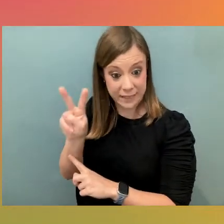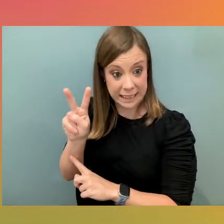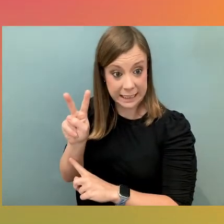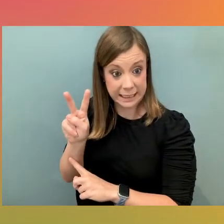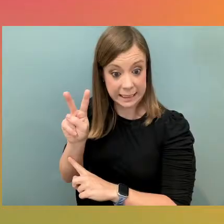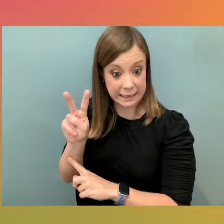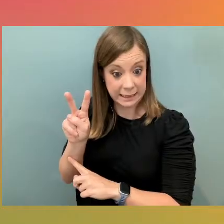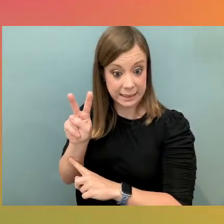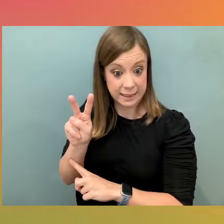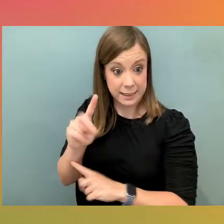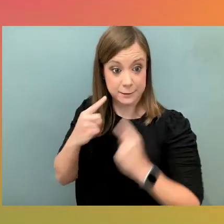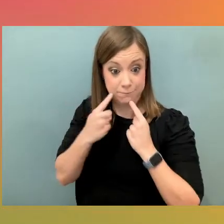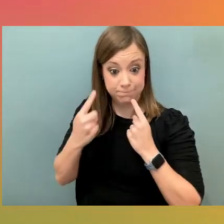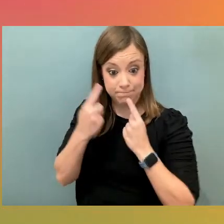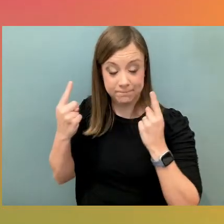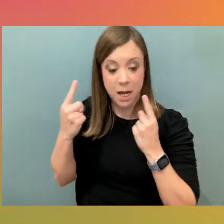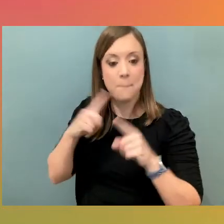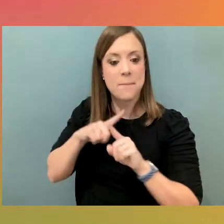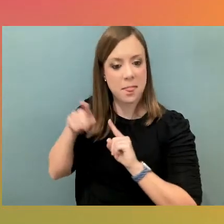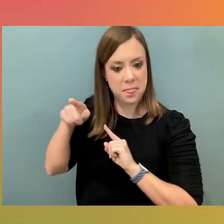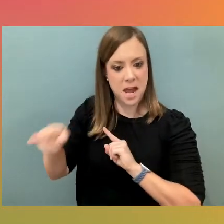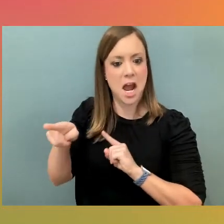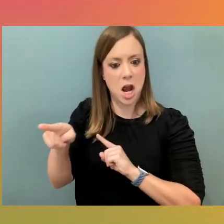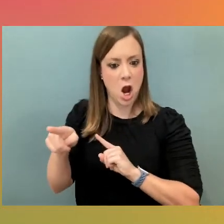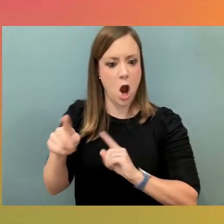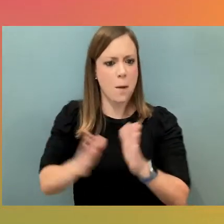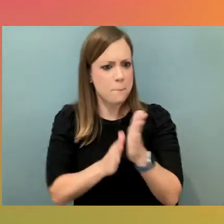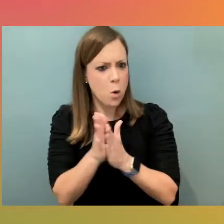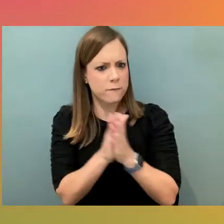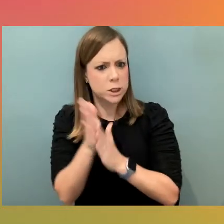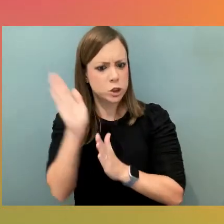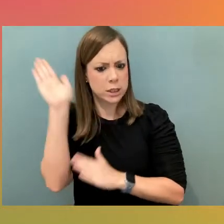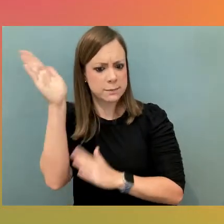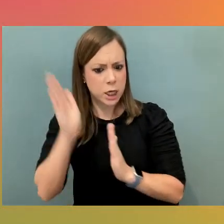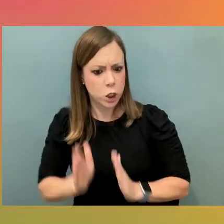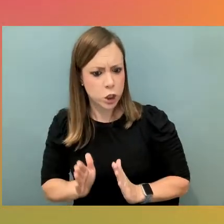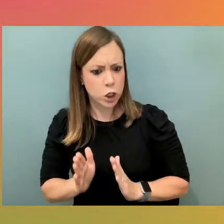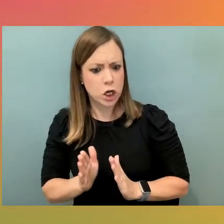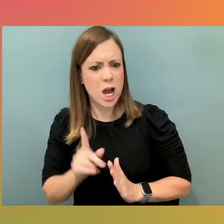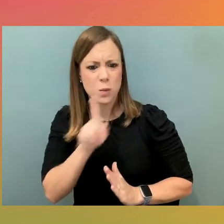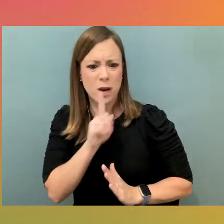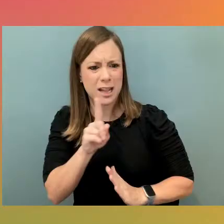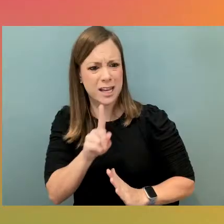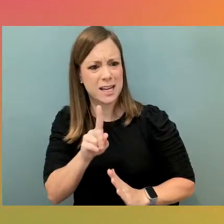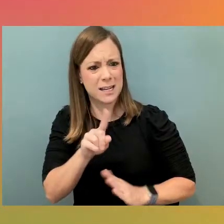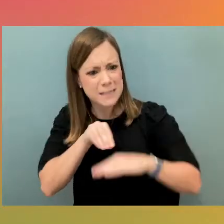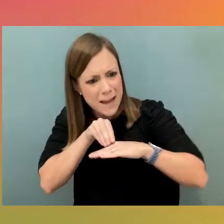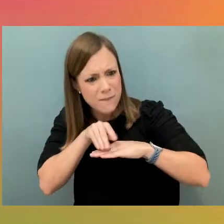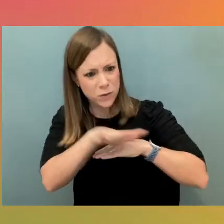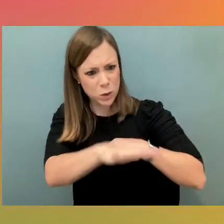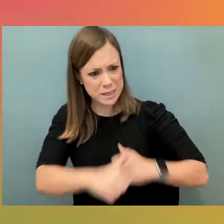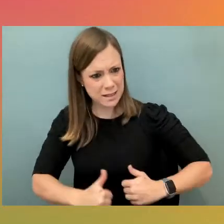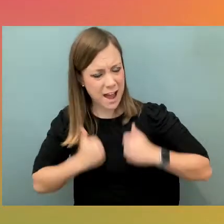COMING FROM THE WORLD OF MEDIA AND ENTERTAINMENT BUT SOMETHING